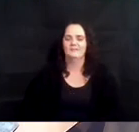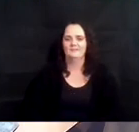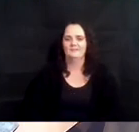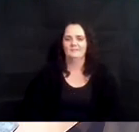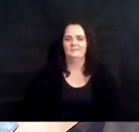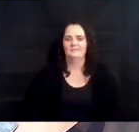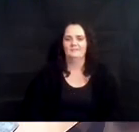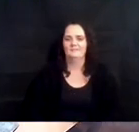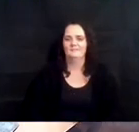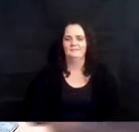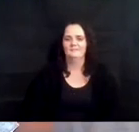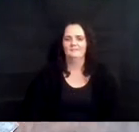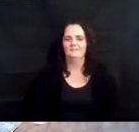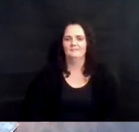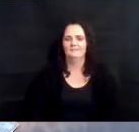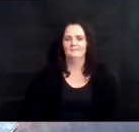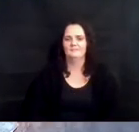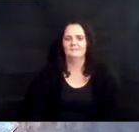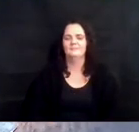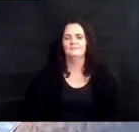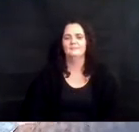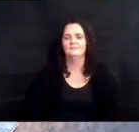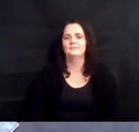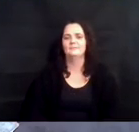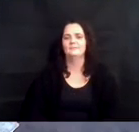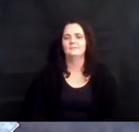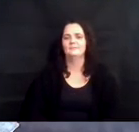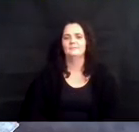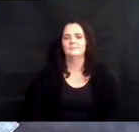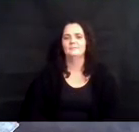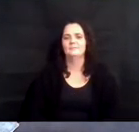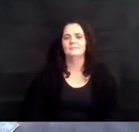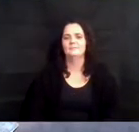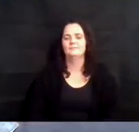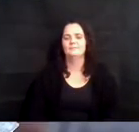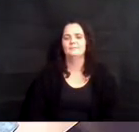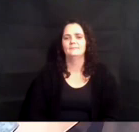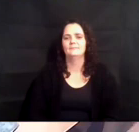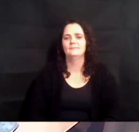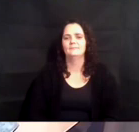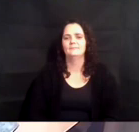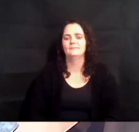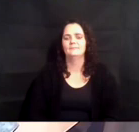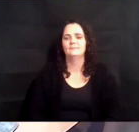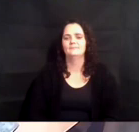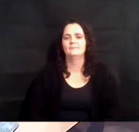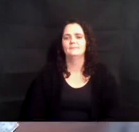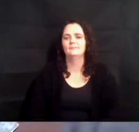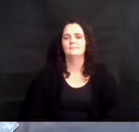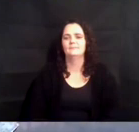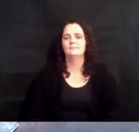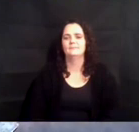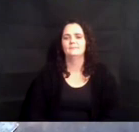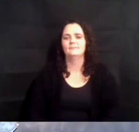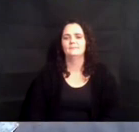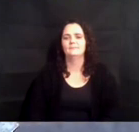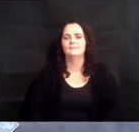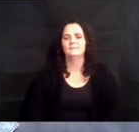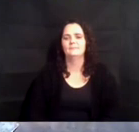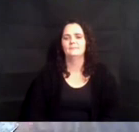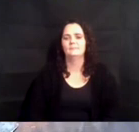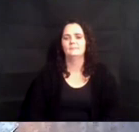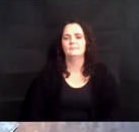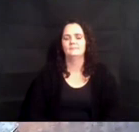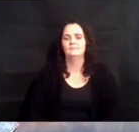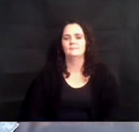Okay, down even further, flag starts to go.